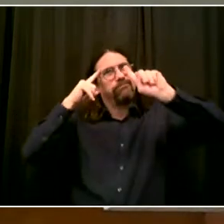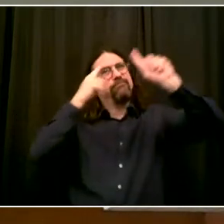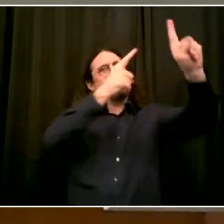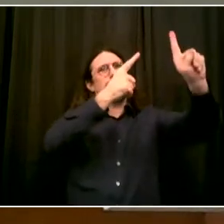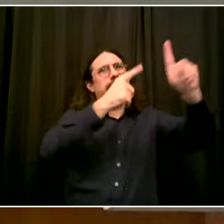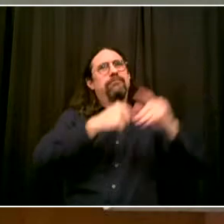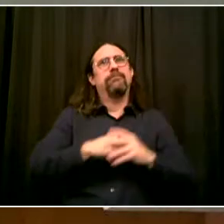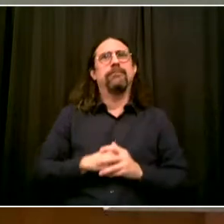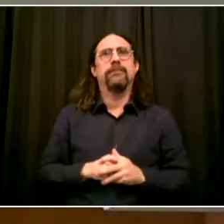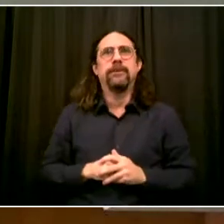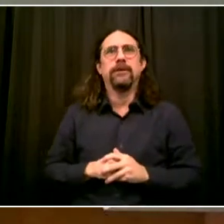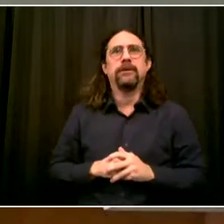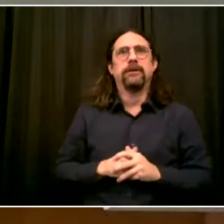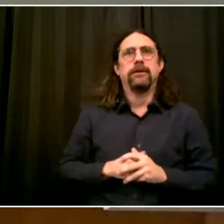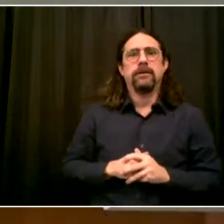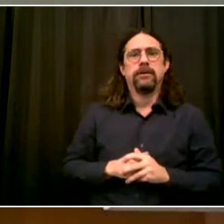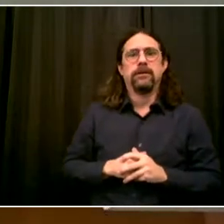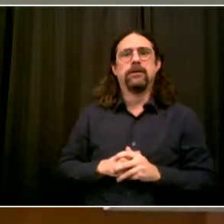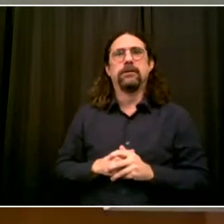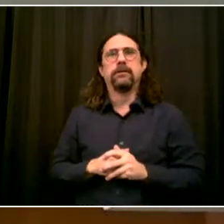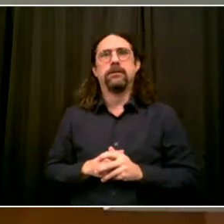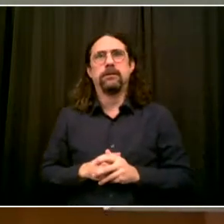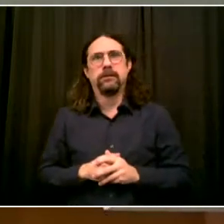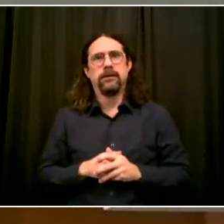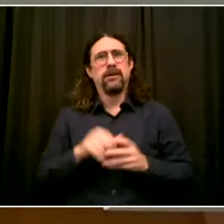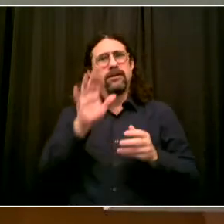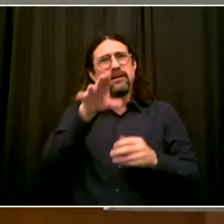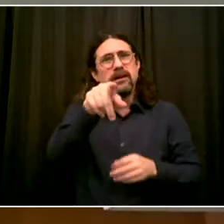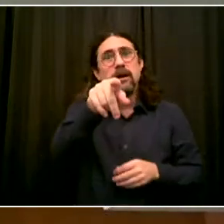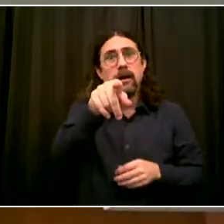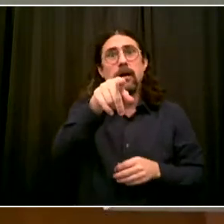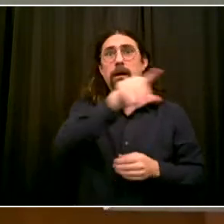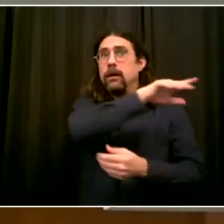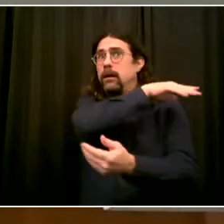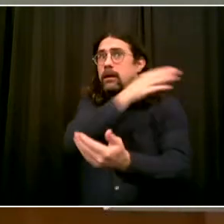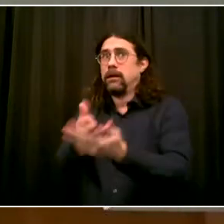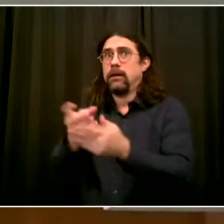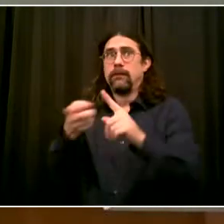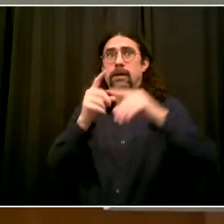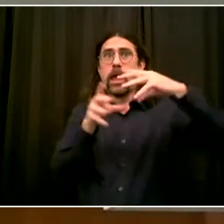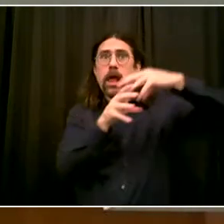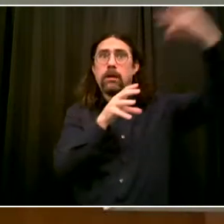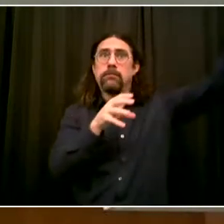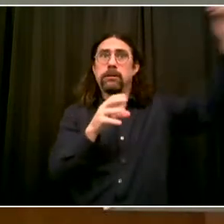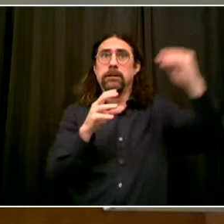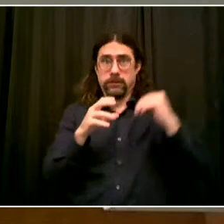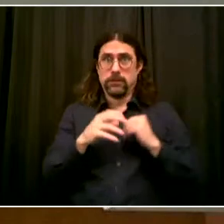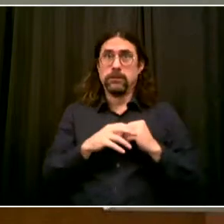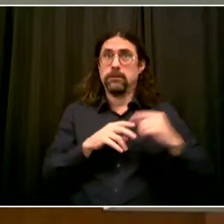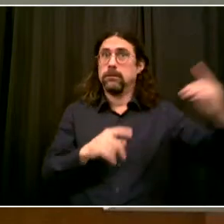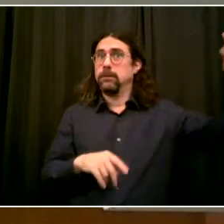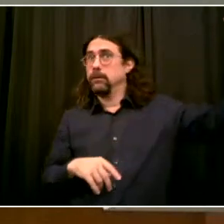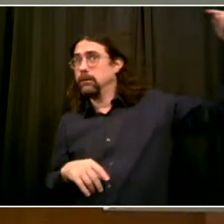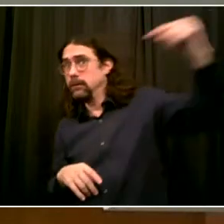IS THE RIRIHTG THING TO KEEP NEW YORK CITY SAFF, EIS IF YOU